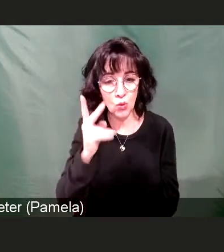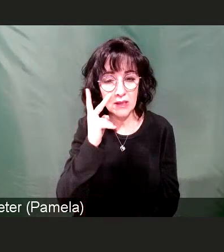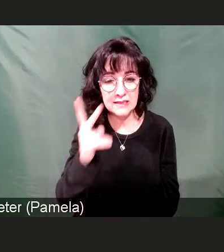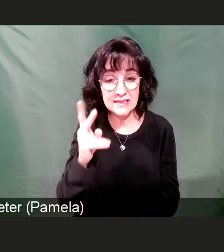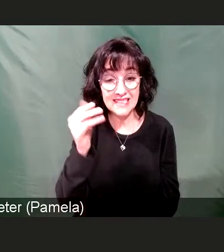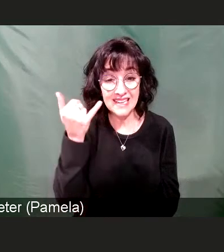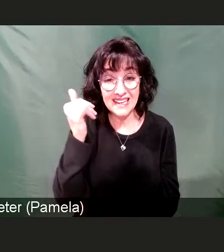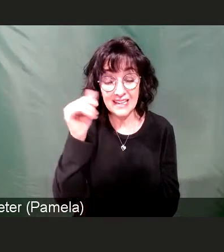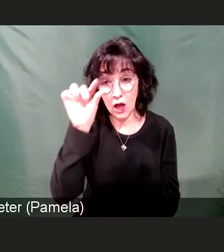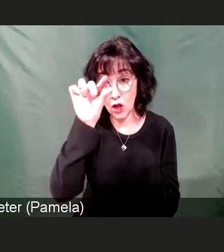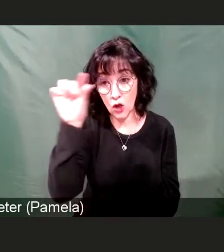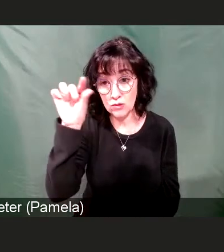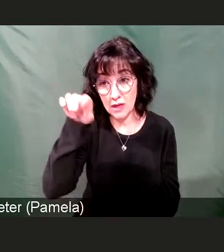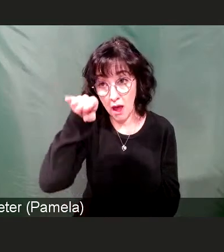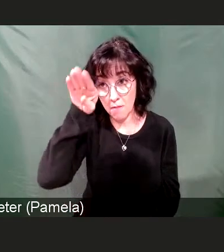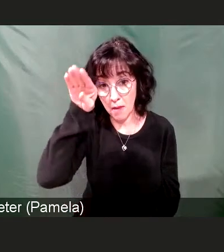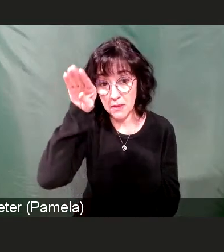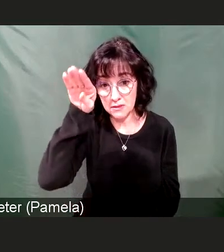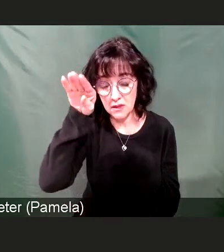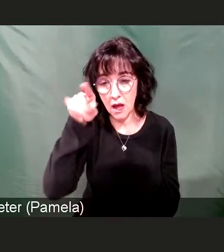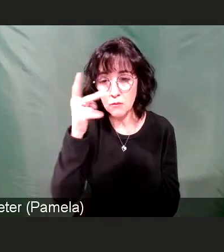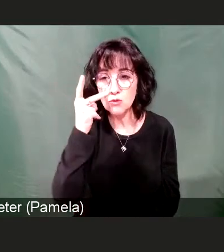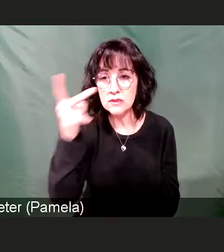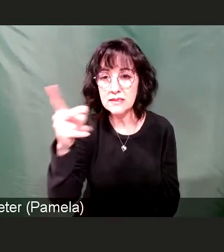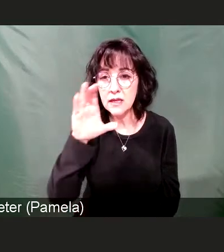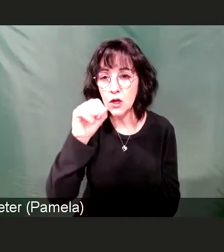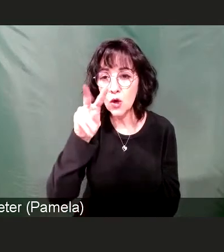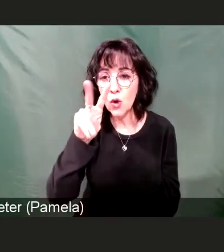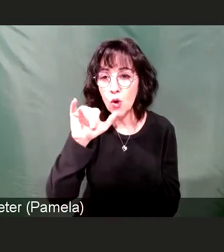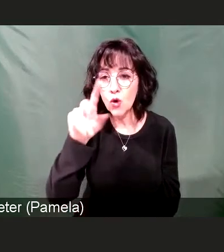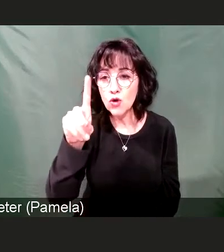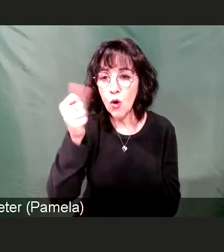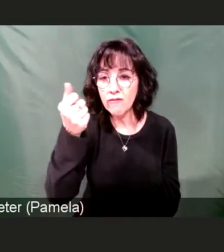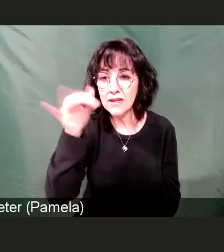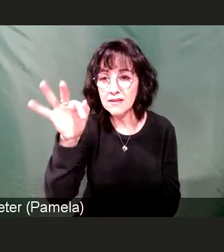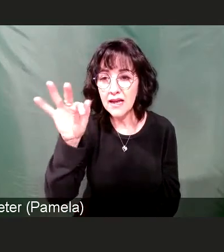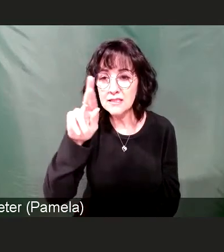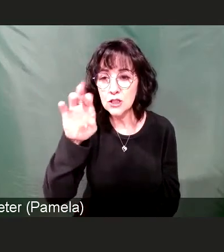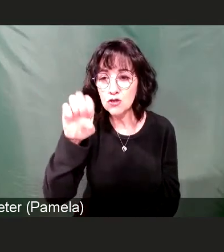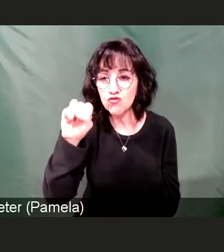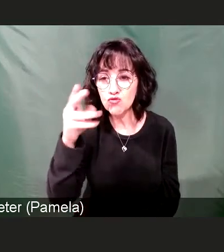and it says "COVID-19 resource center." If you click on that yellow tab